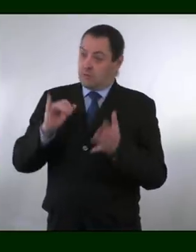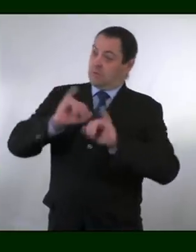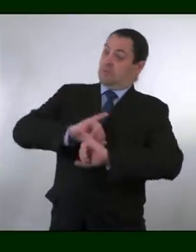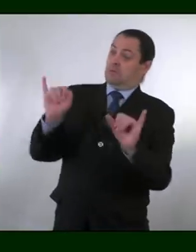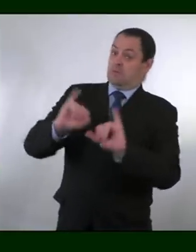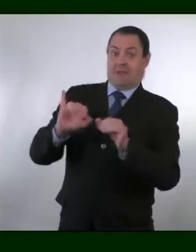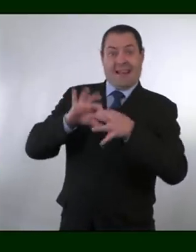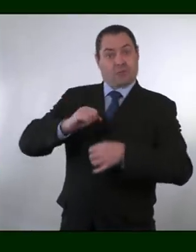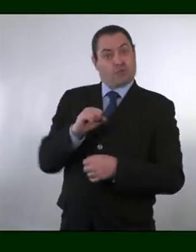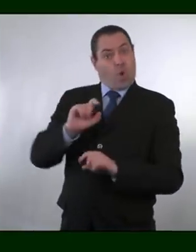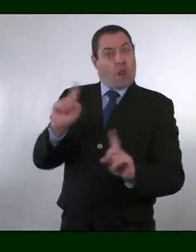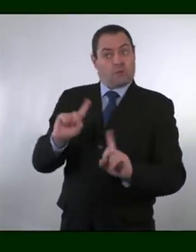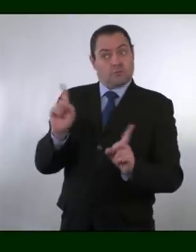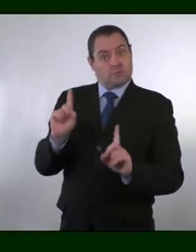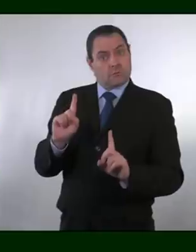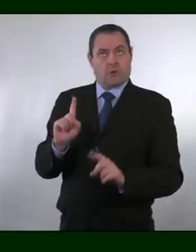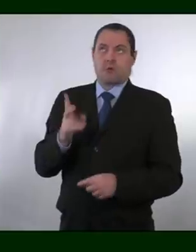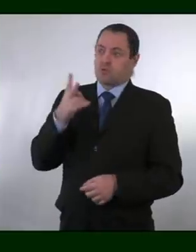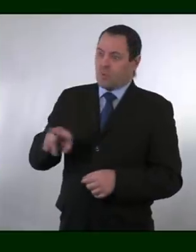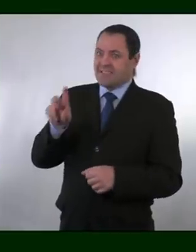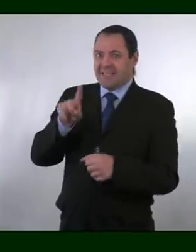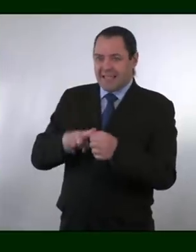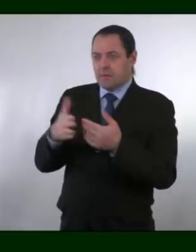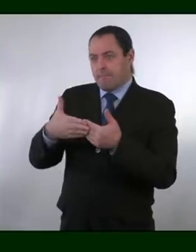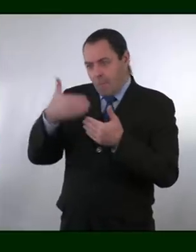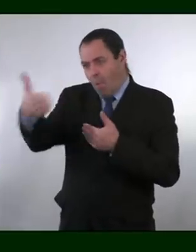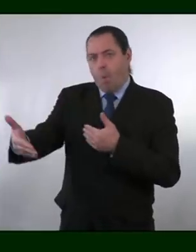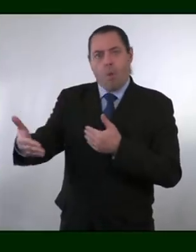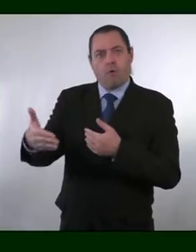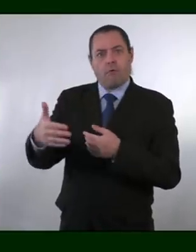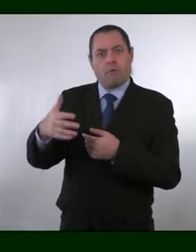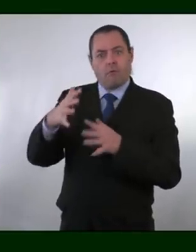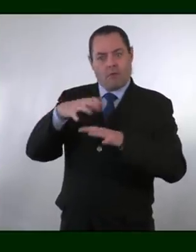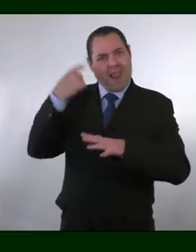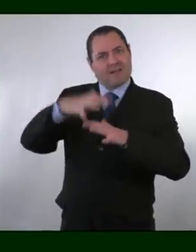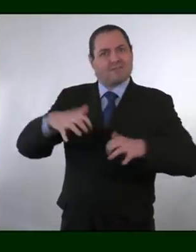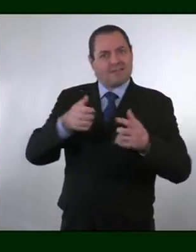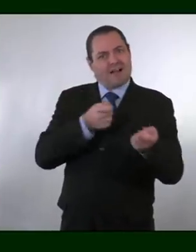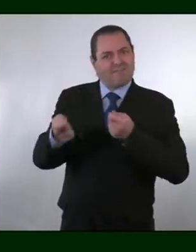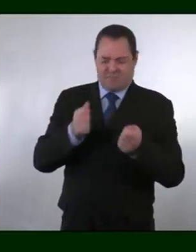of Scotland is another 20 years of Westminster Government? Is it not clearer than ever that